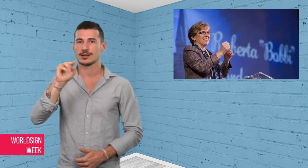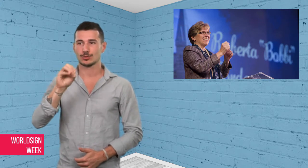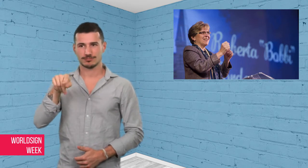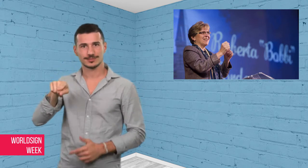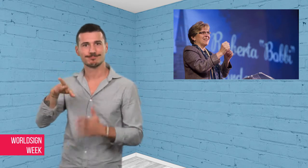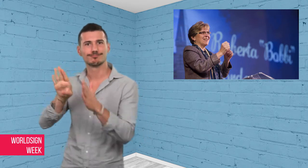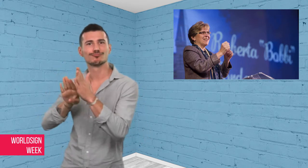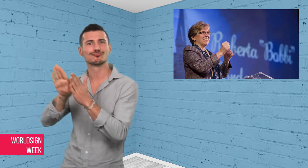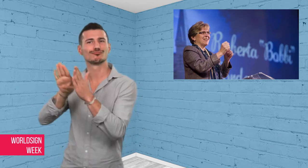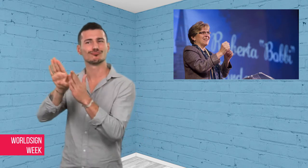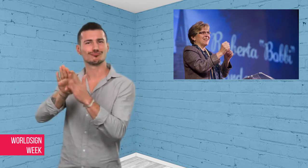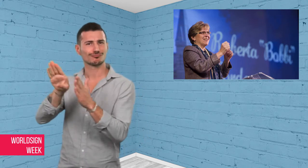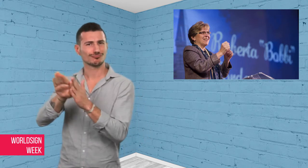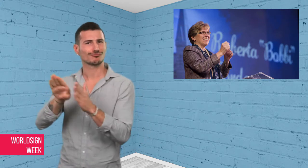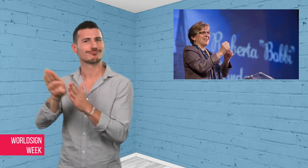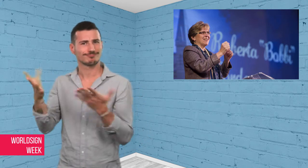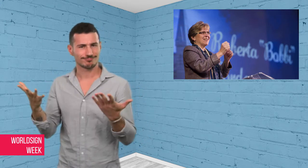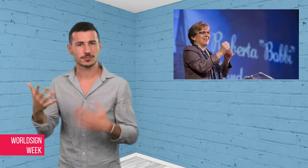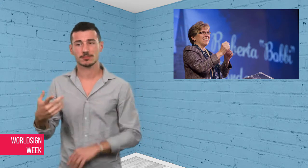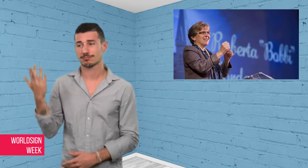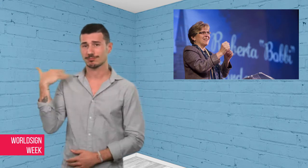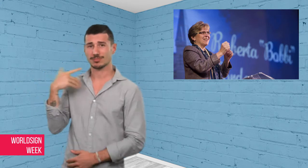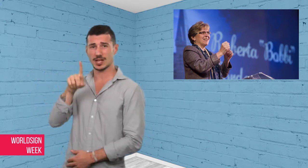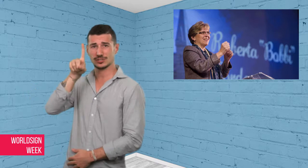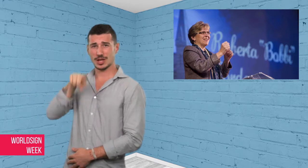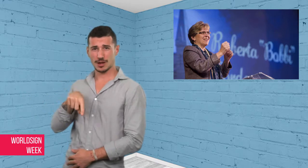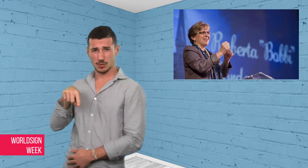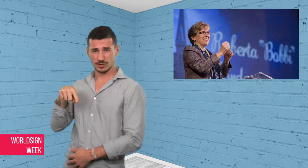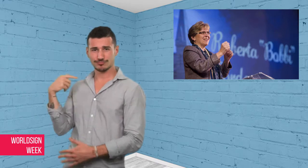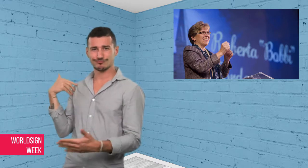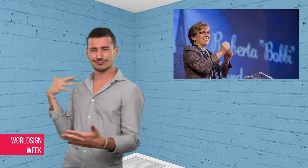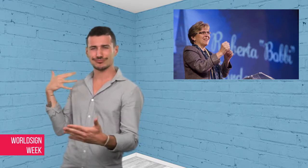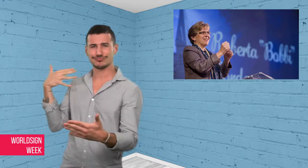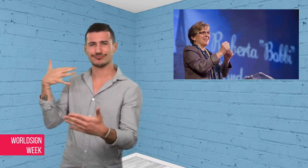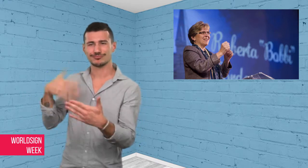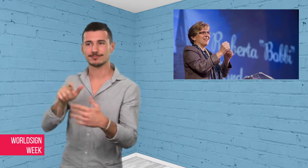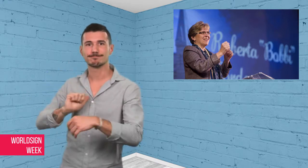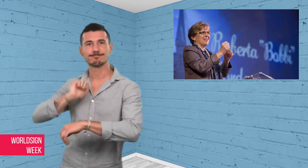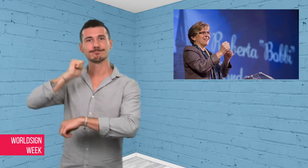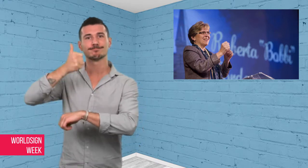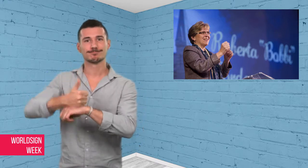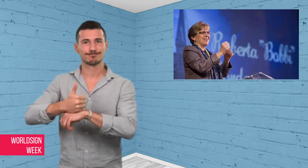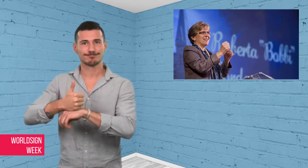Since January, she has become one of the